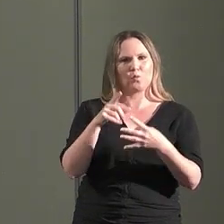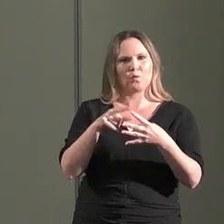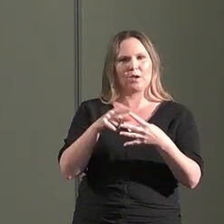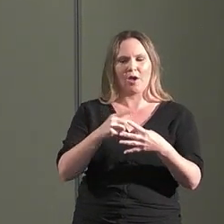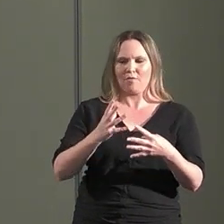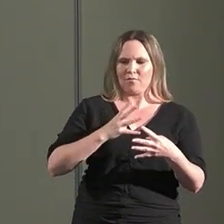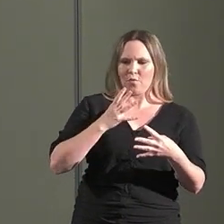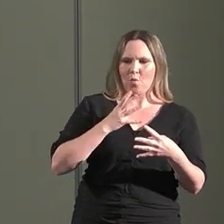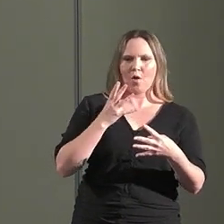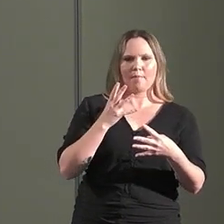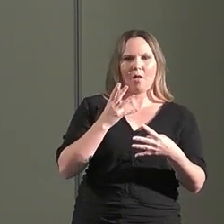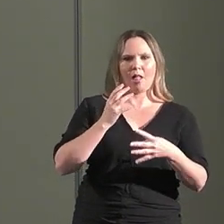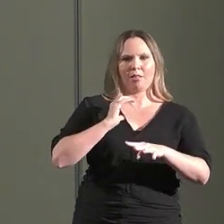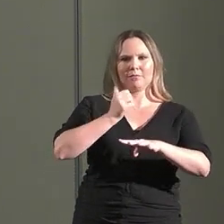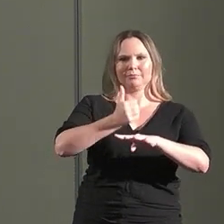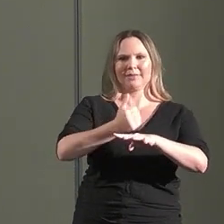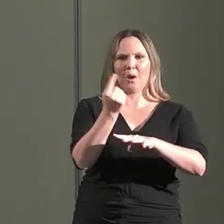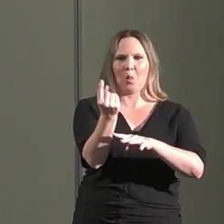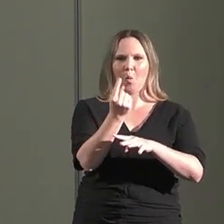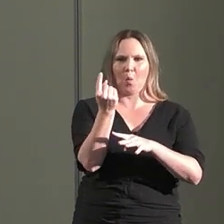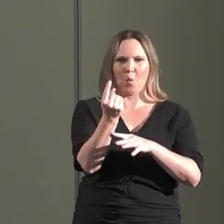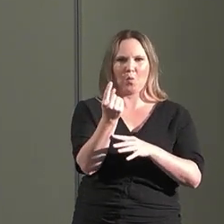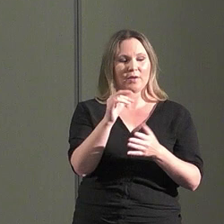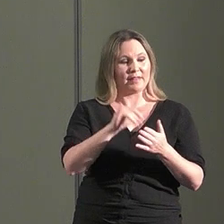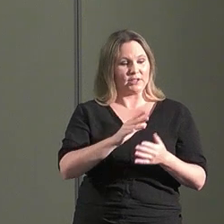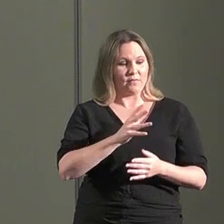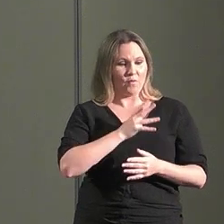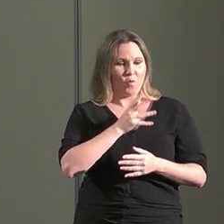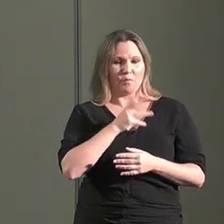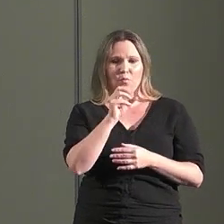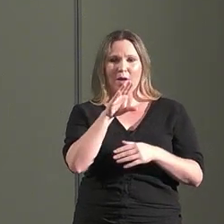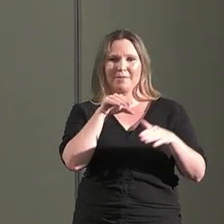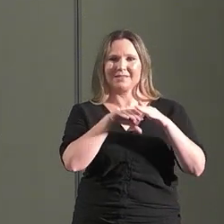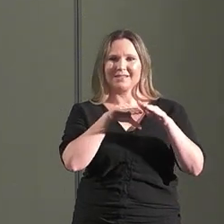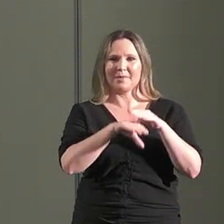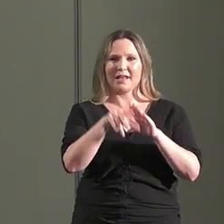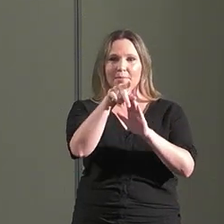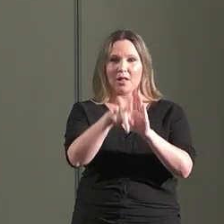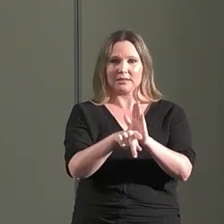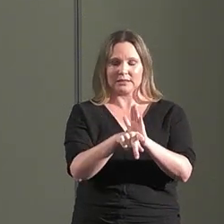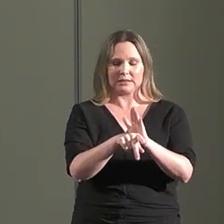Formal standalone that is formal accessibility policy.